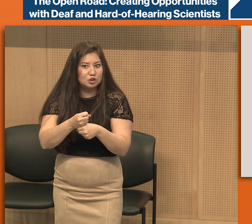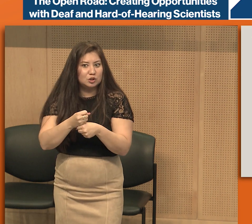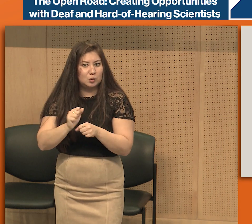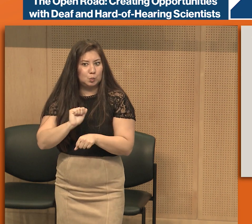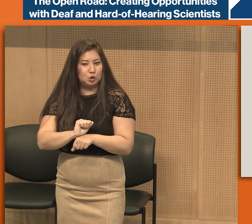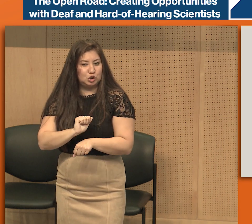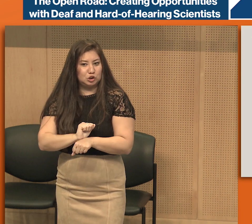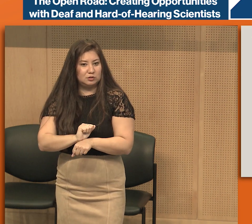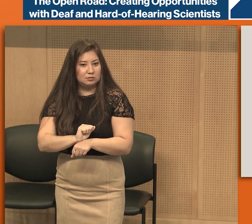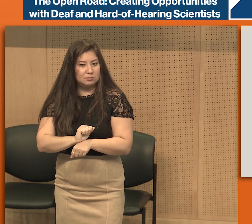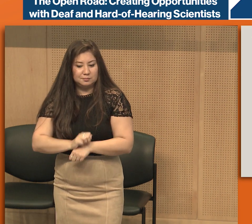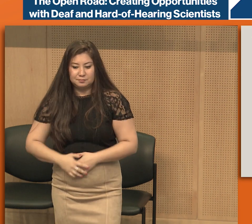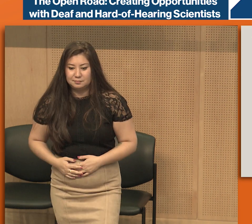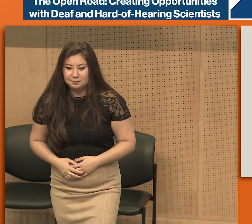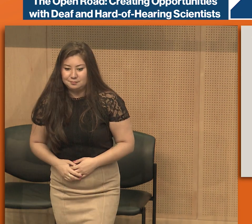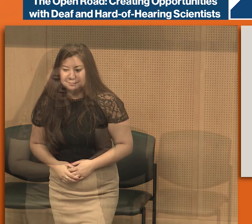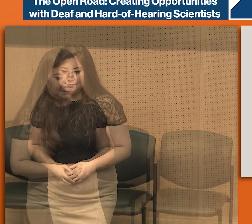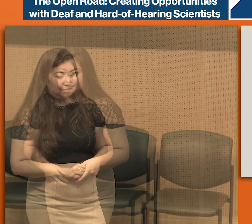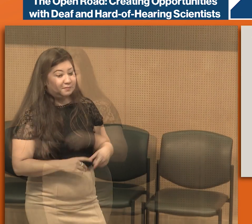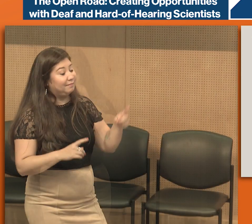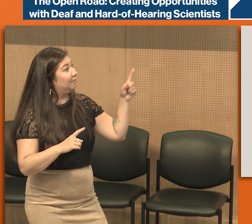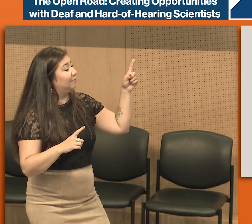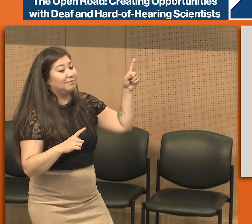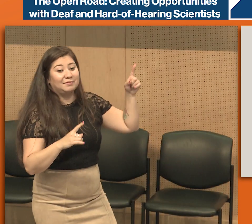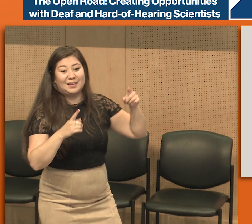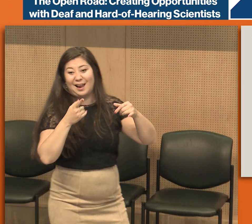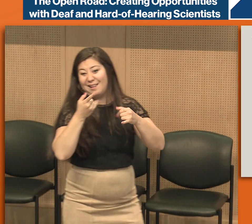And so, it's much more visually explicit.